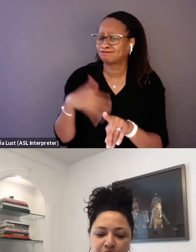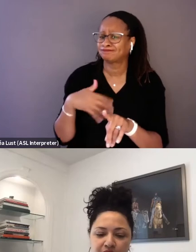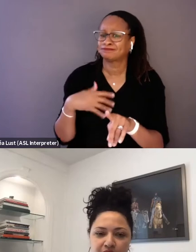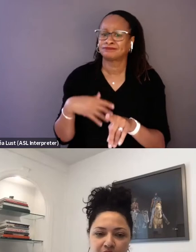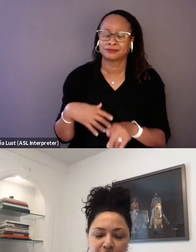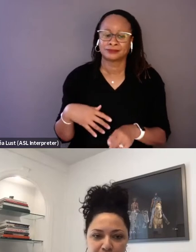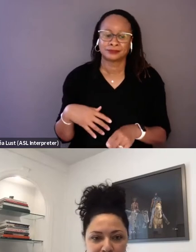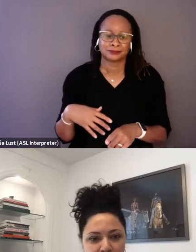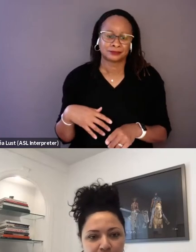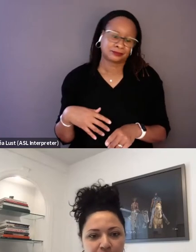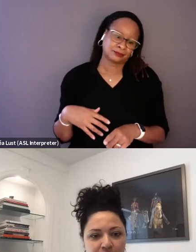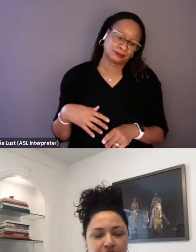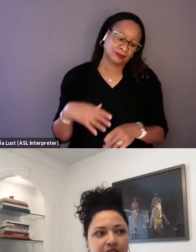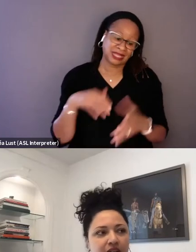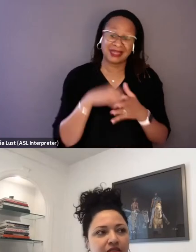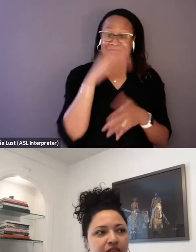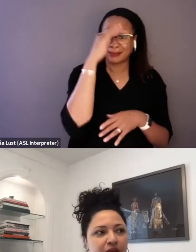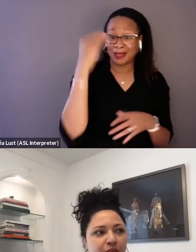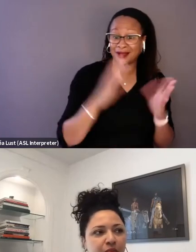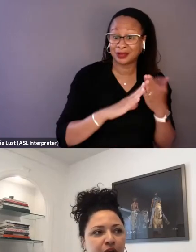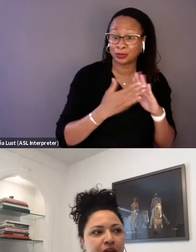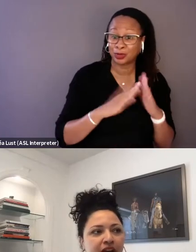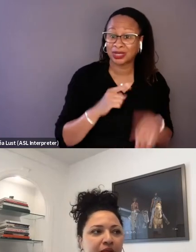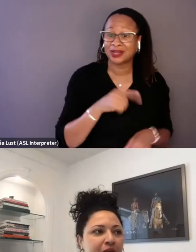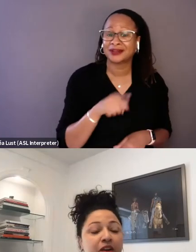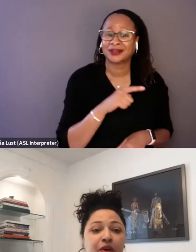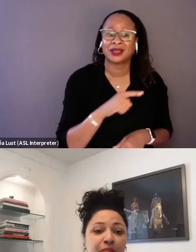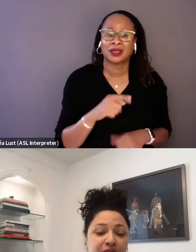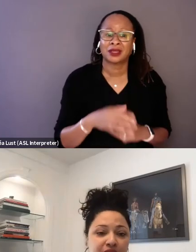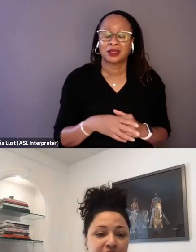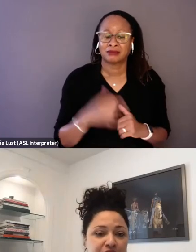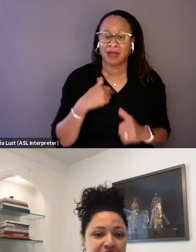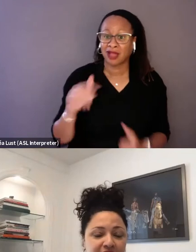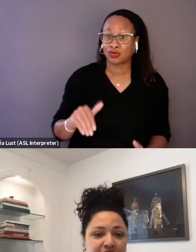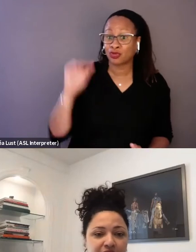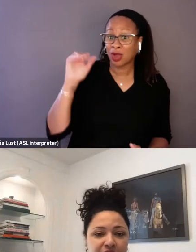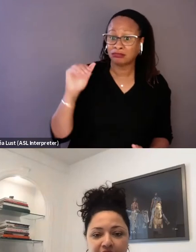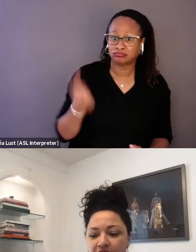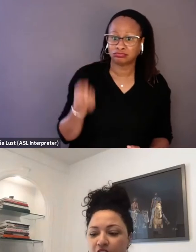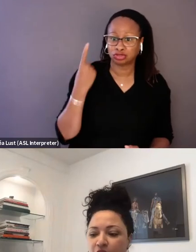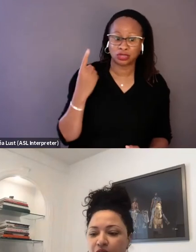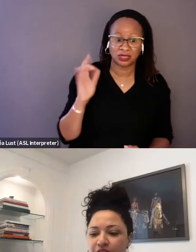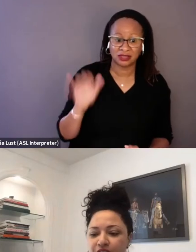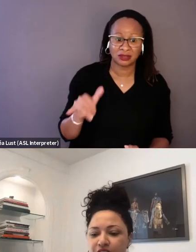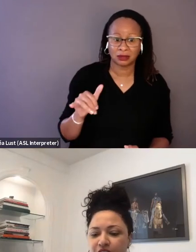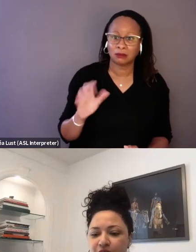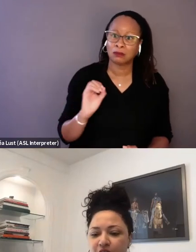within the black community, you know, I grew up with an understanding of like, oh, there's, you know,